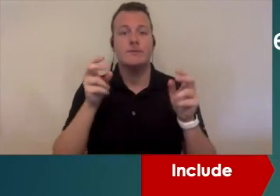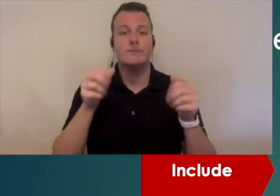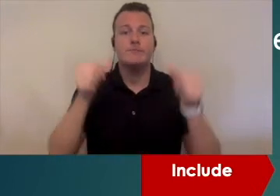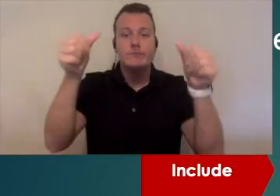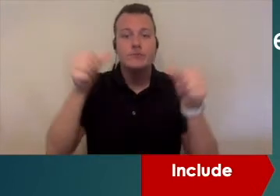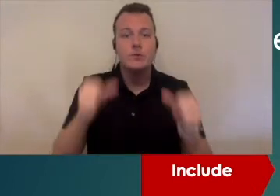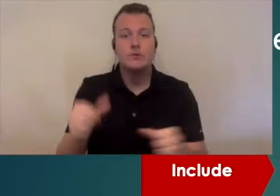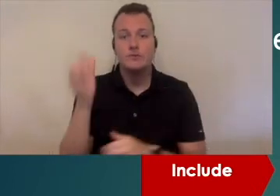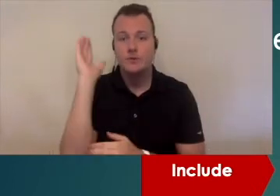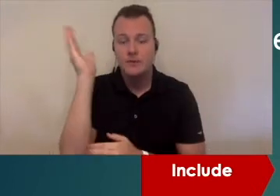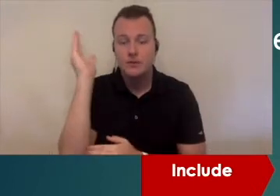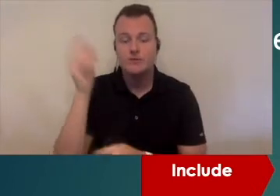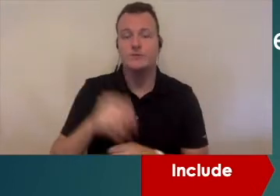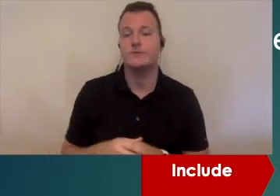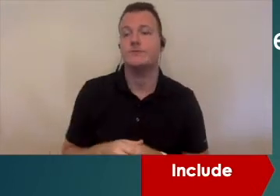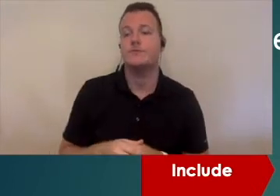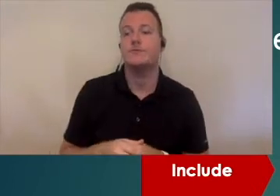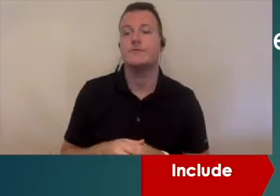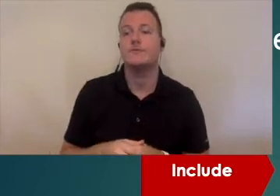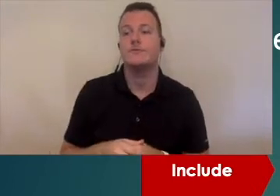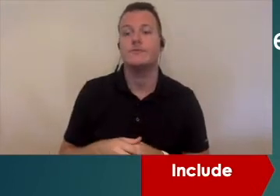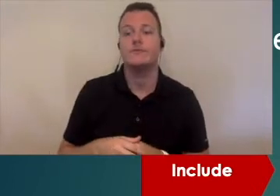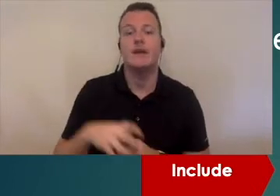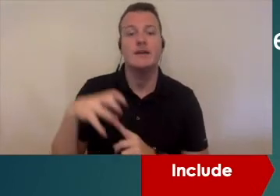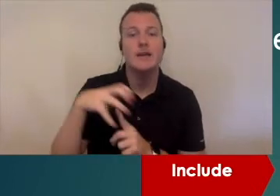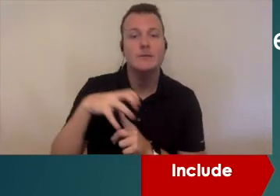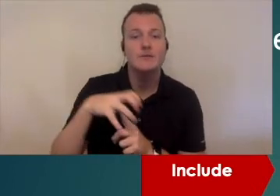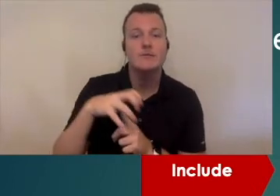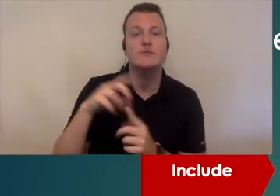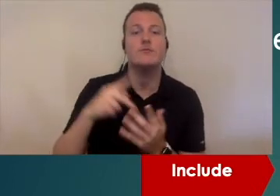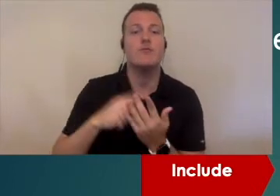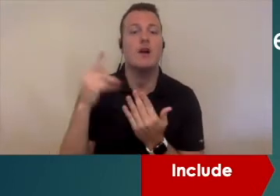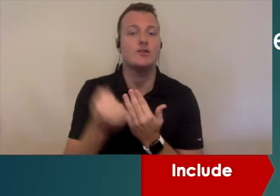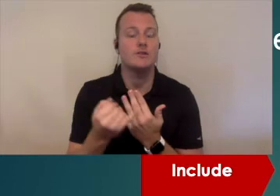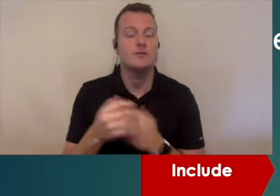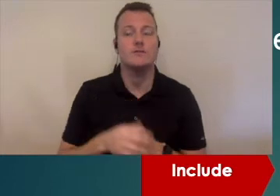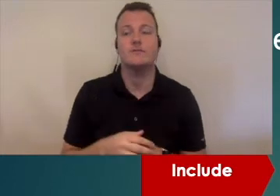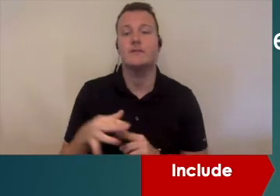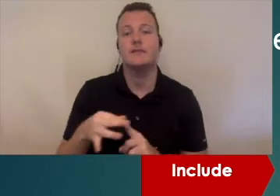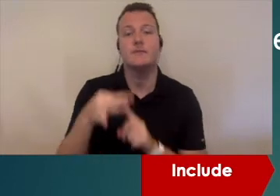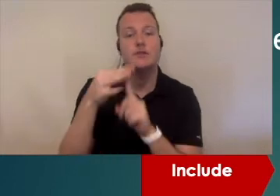your dissertation, or capstone project, your special skills, your languages